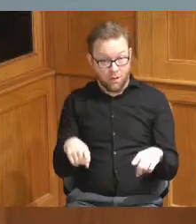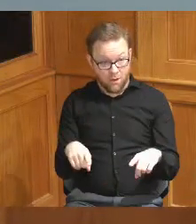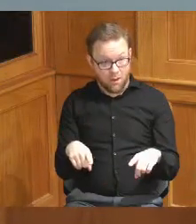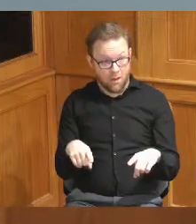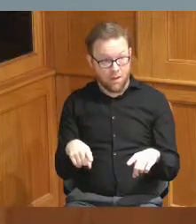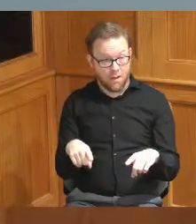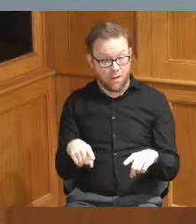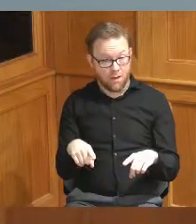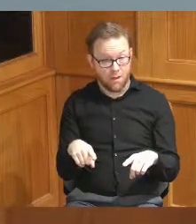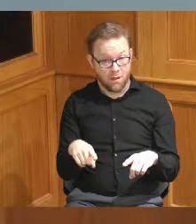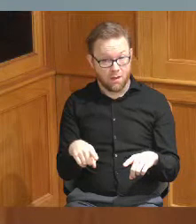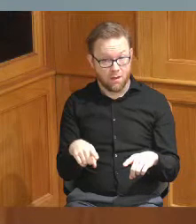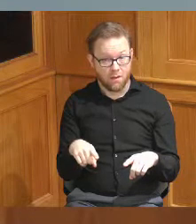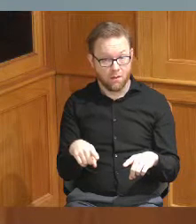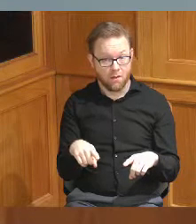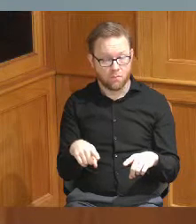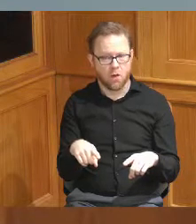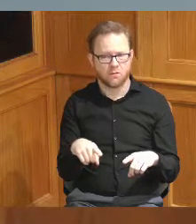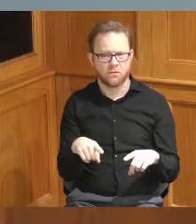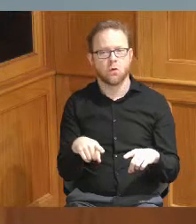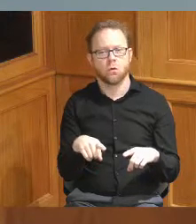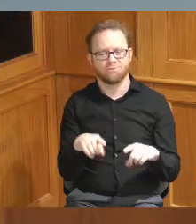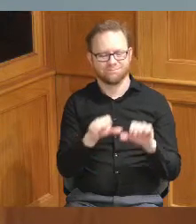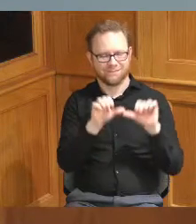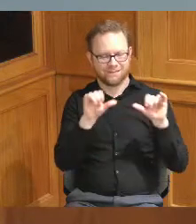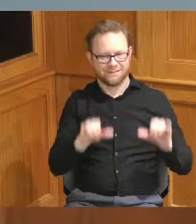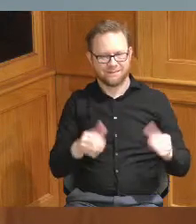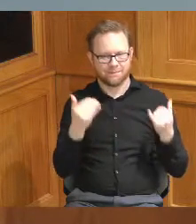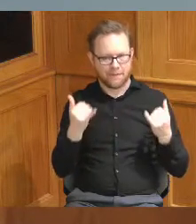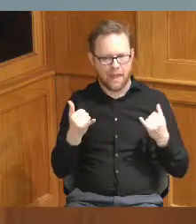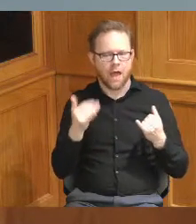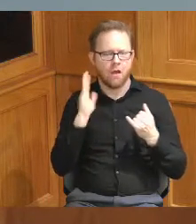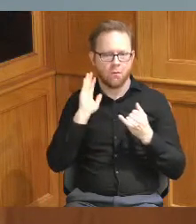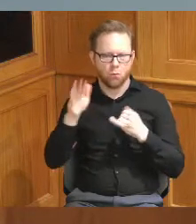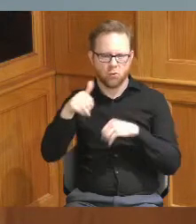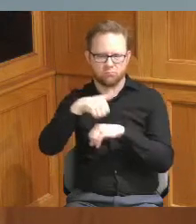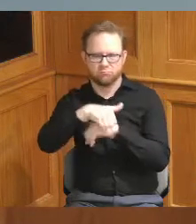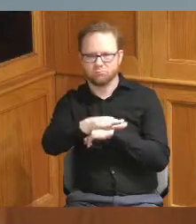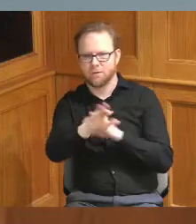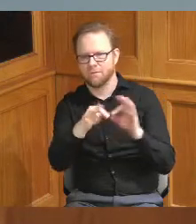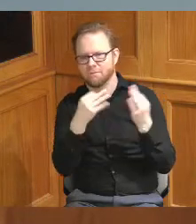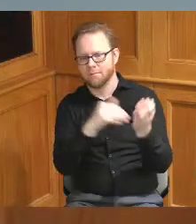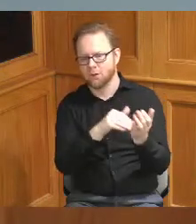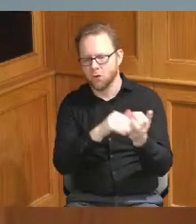it's under the current scheme it would likely then defer to private pharmacies most individuals with